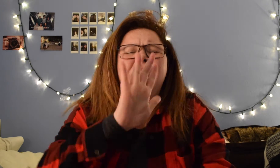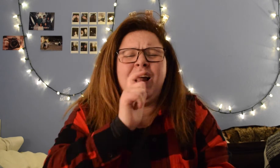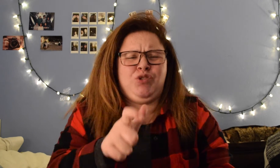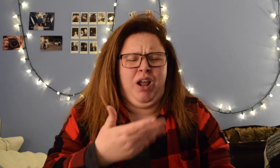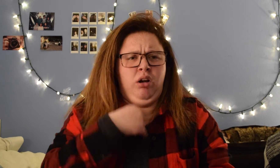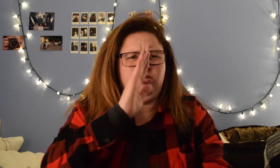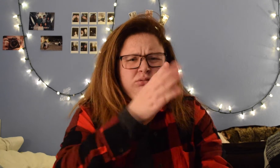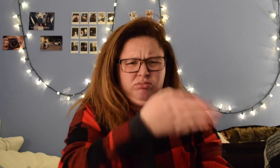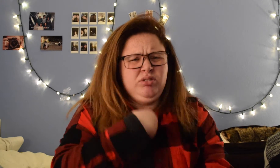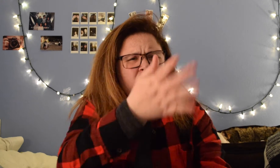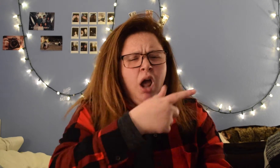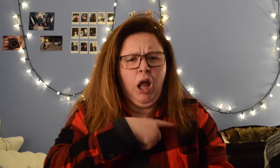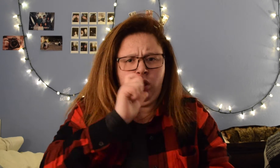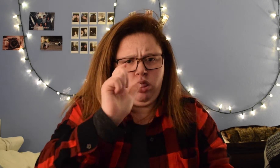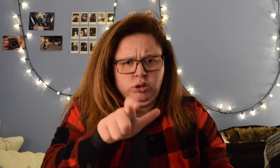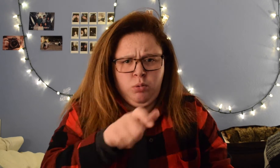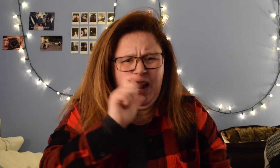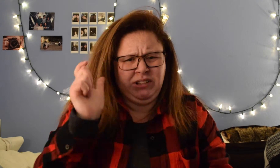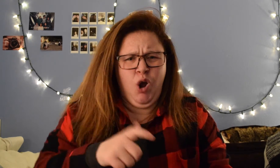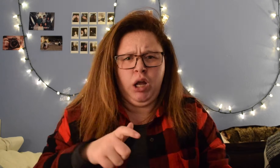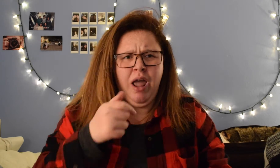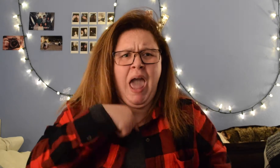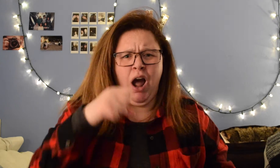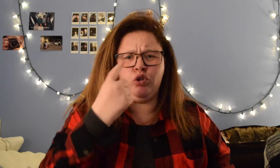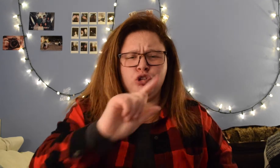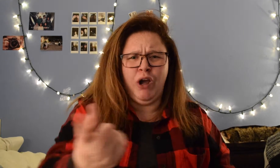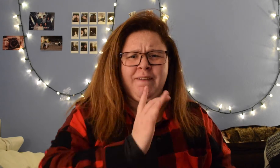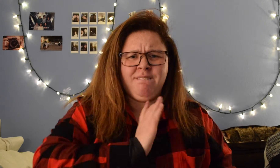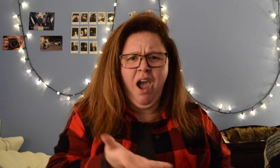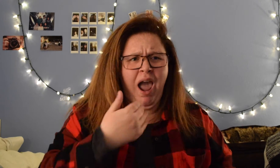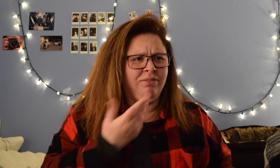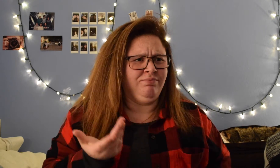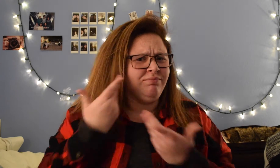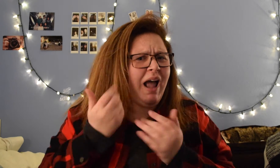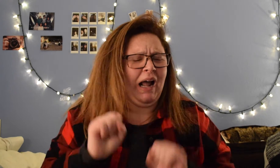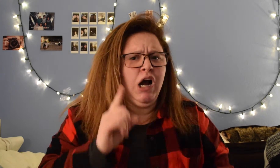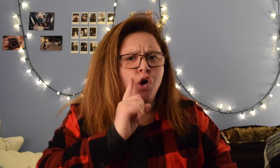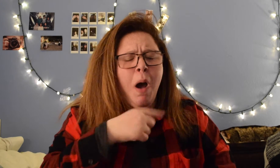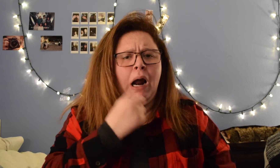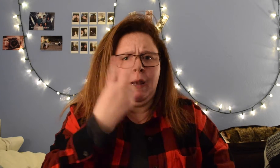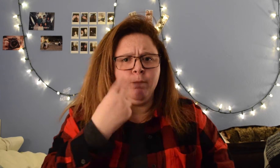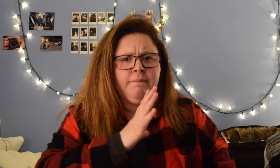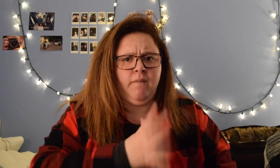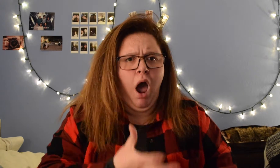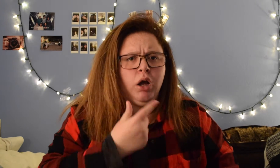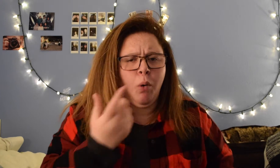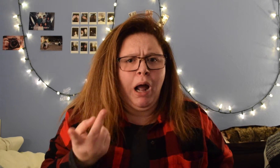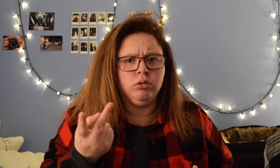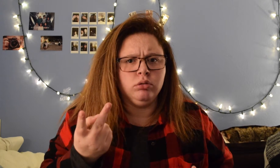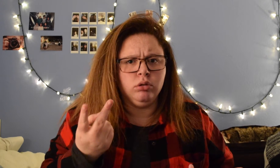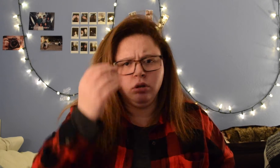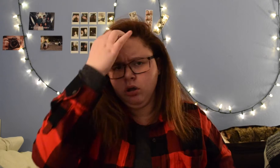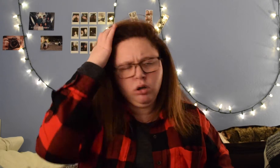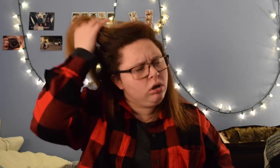I was like not necessary. I was blunt with him that it wasn't necessary. I could understand him just fine. I could hear and lip read